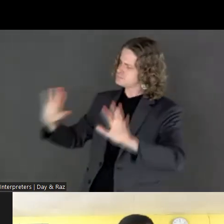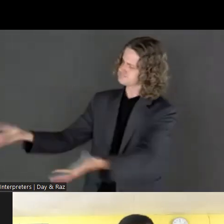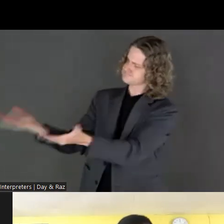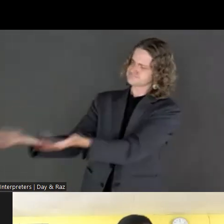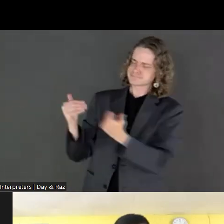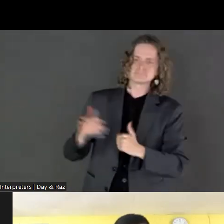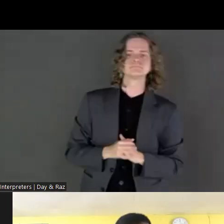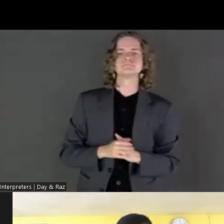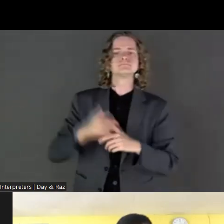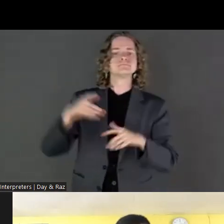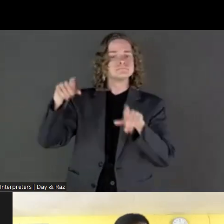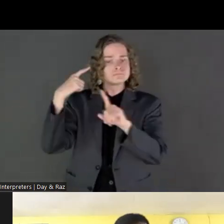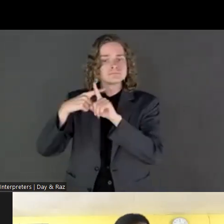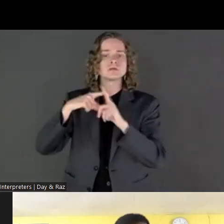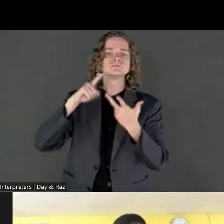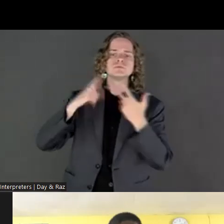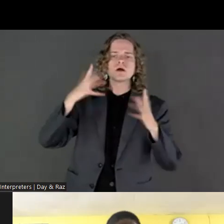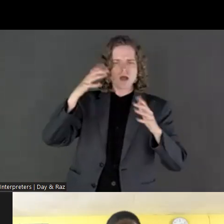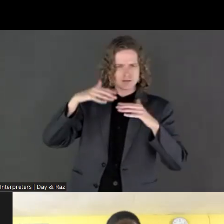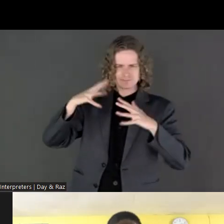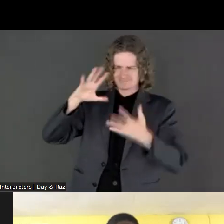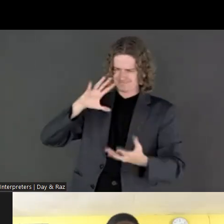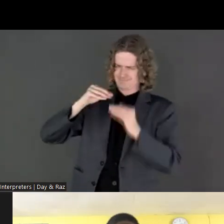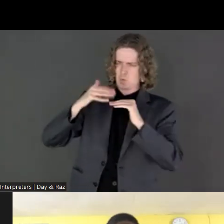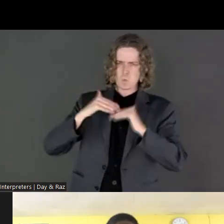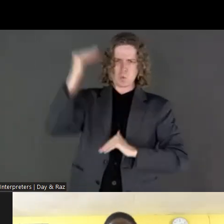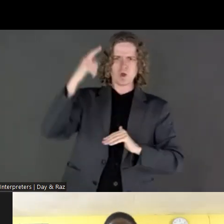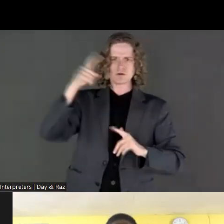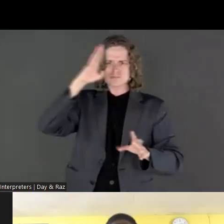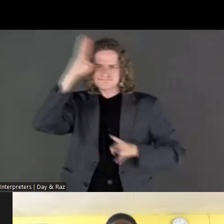Today's discussion will highlight promising examples of action towards this objective,